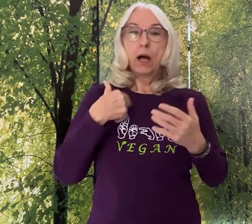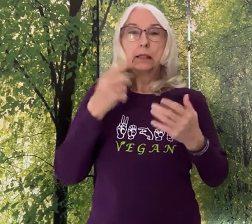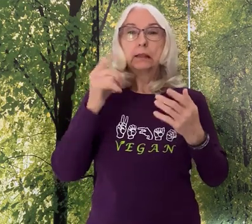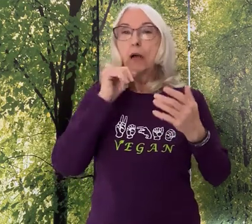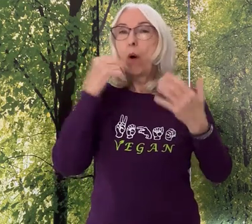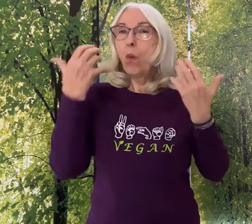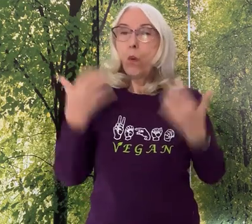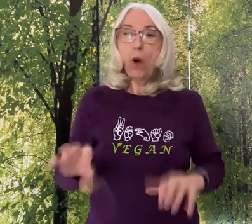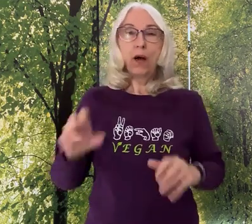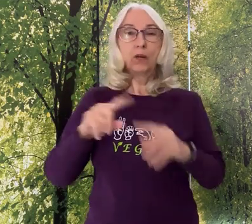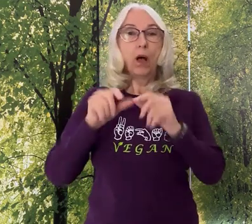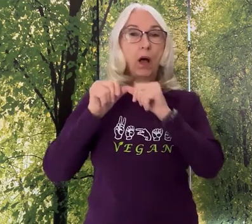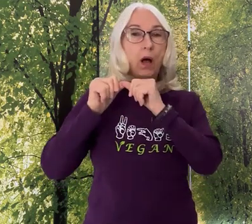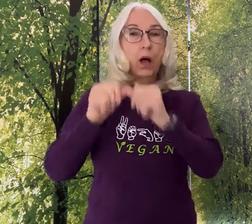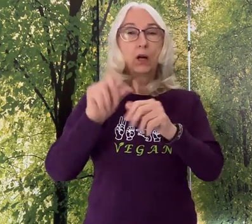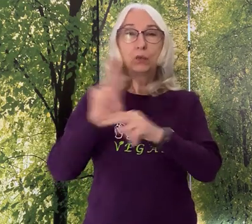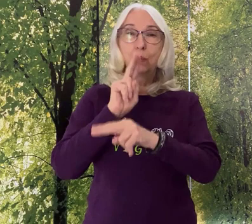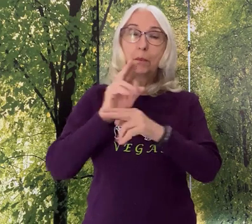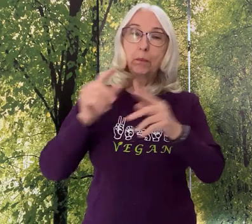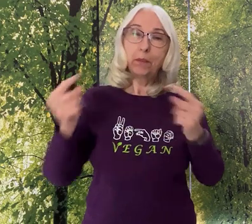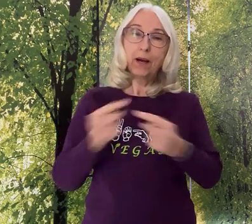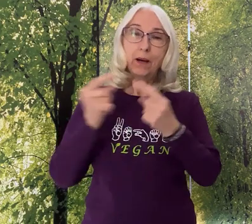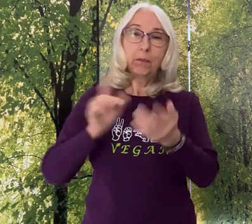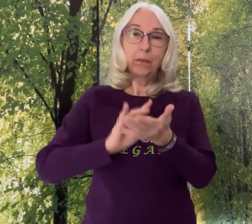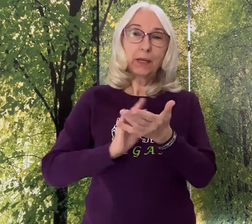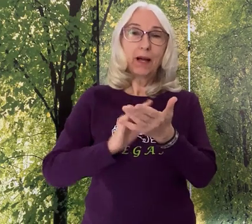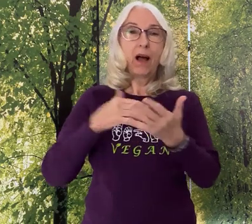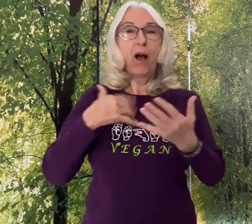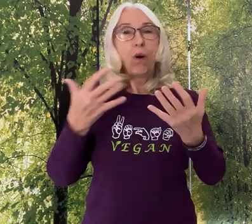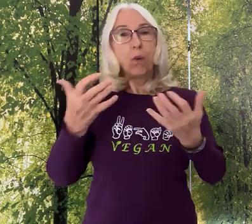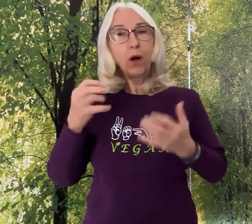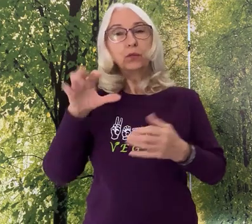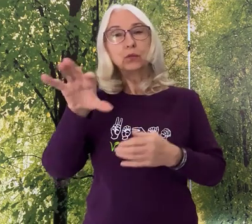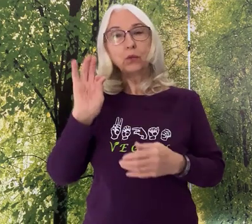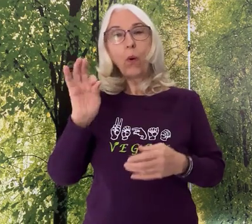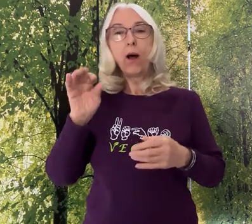I did not want to continue using pain medication and wanted to have a choice